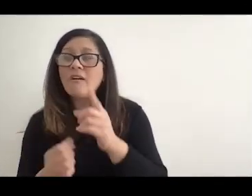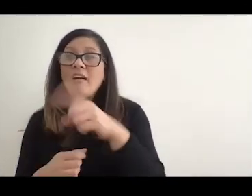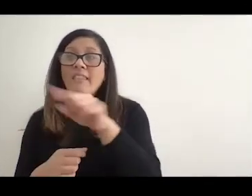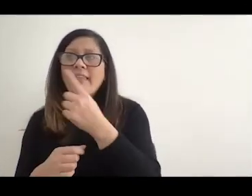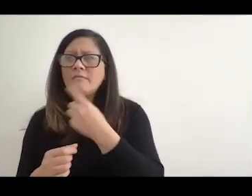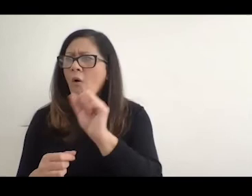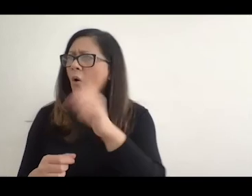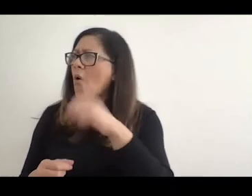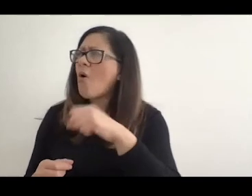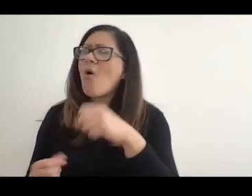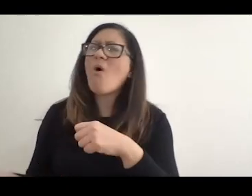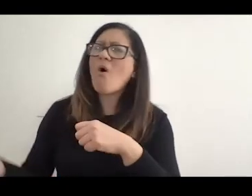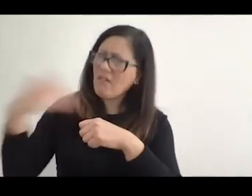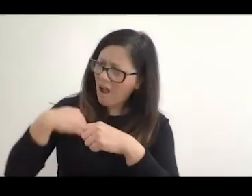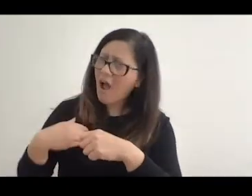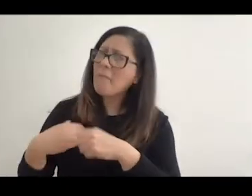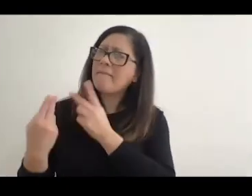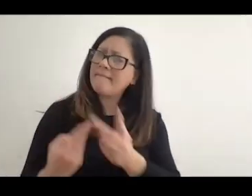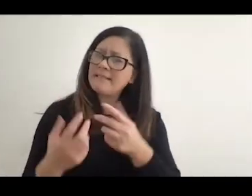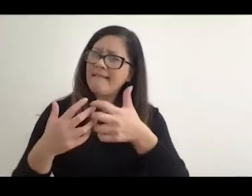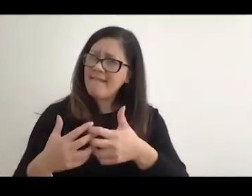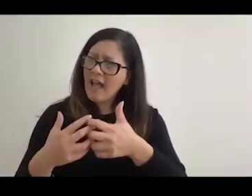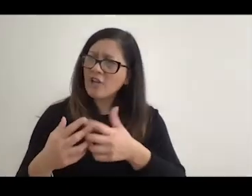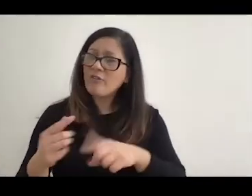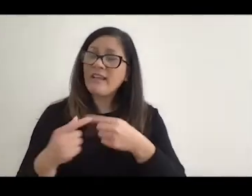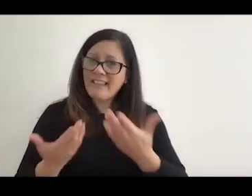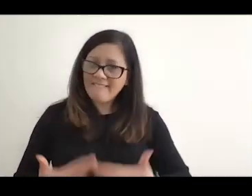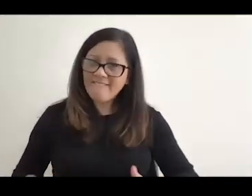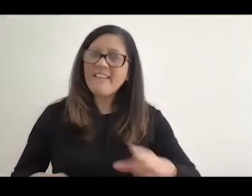Pat me on the head and never take my call again and after being